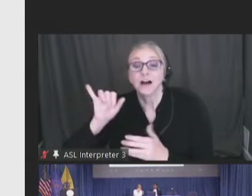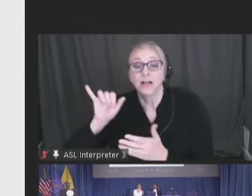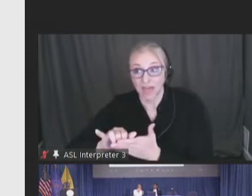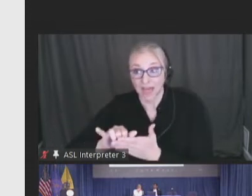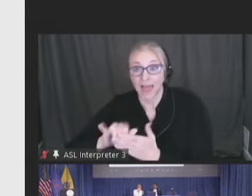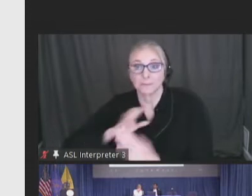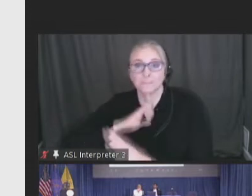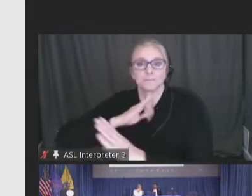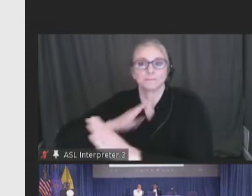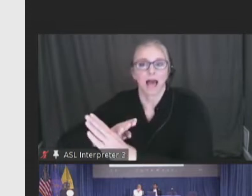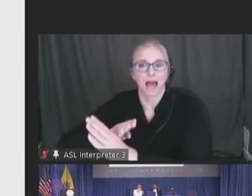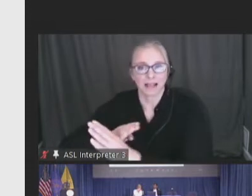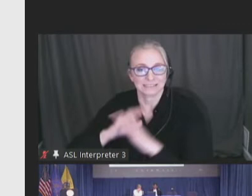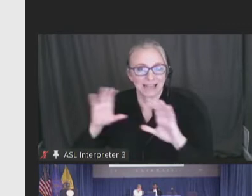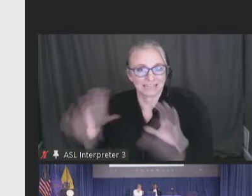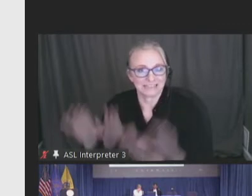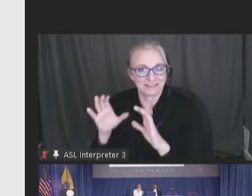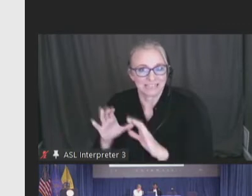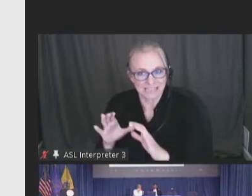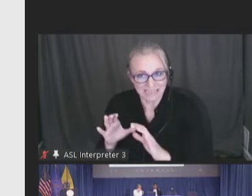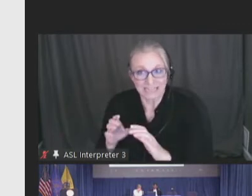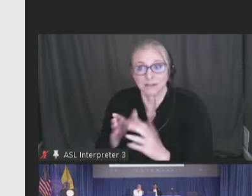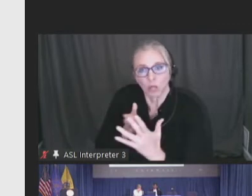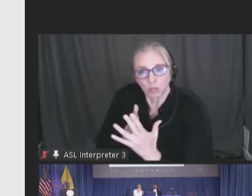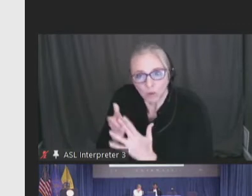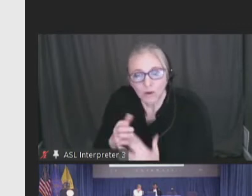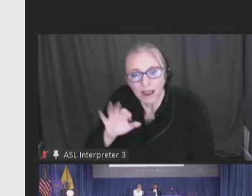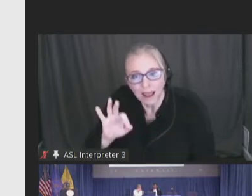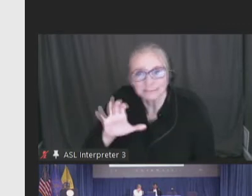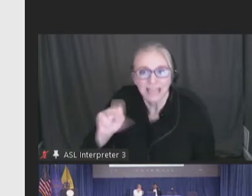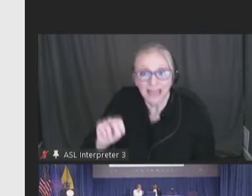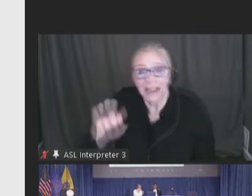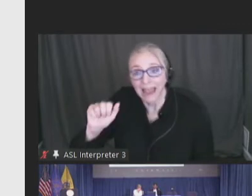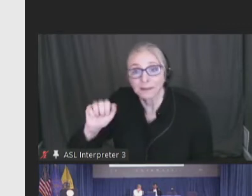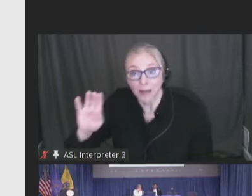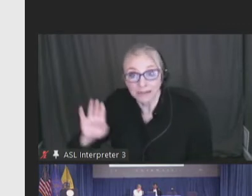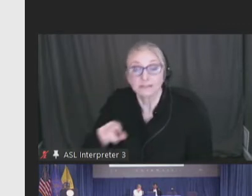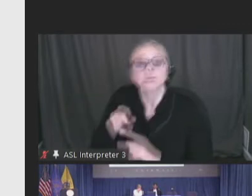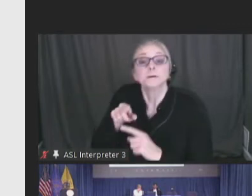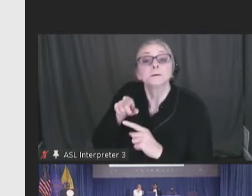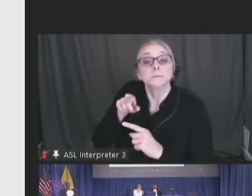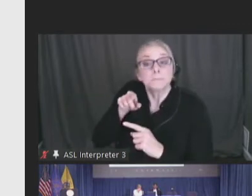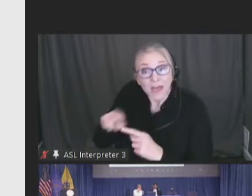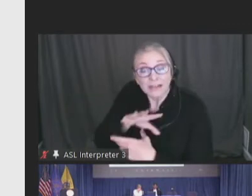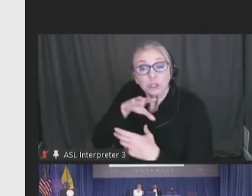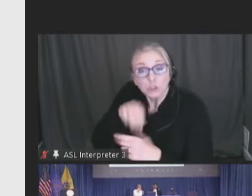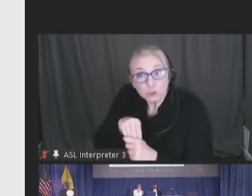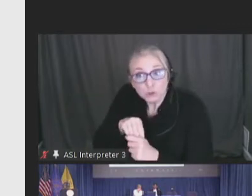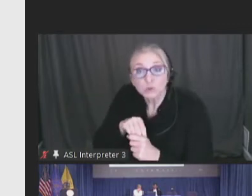activities mediated by the Fc end of the antibody. These activities include antibody-dependent